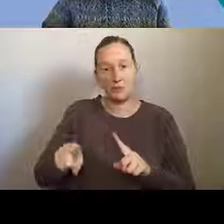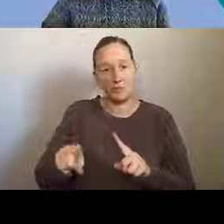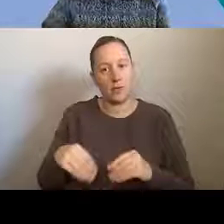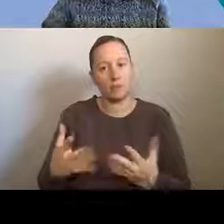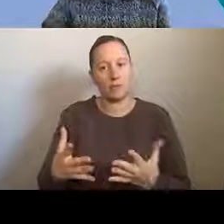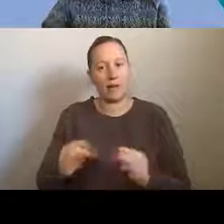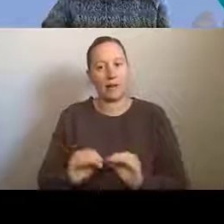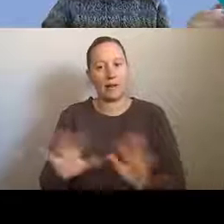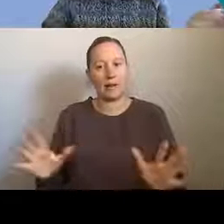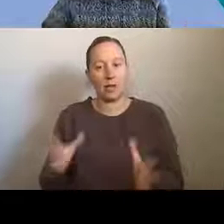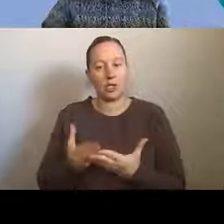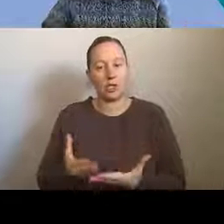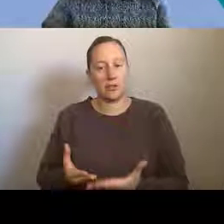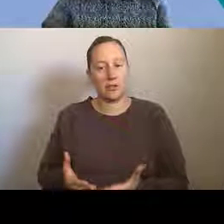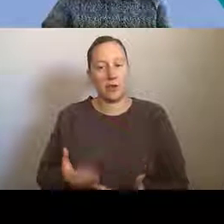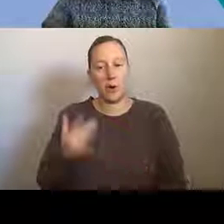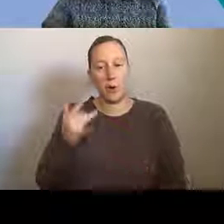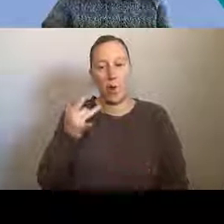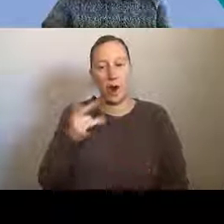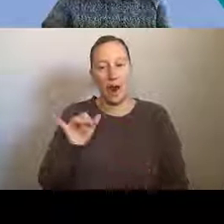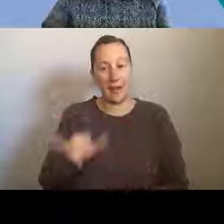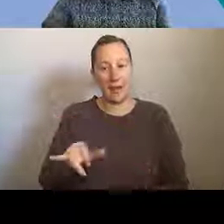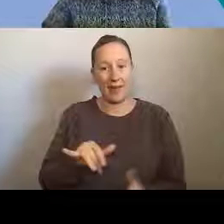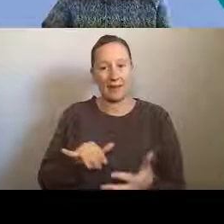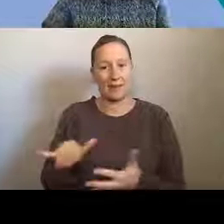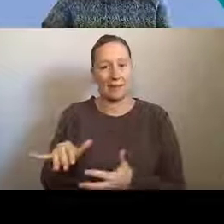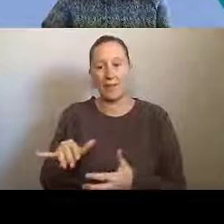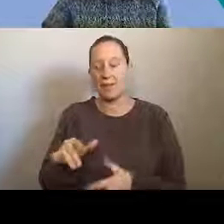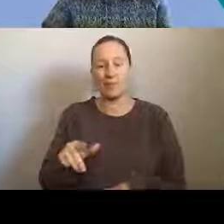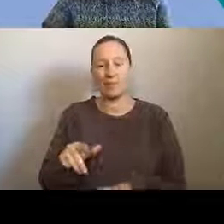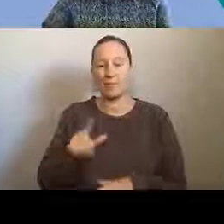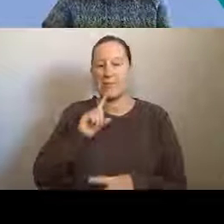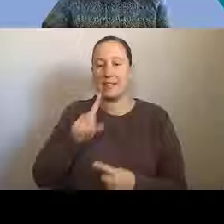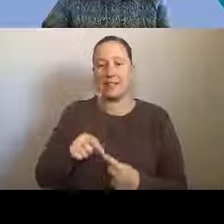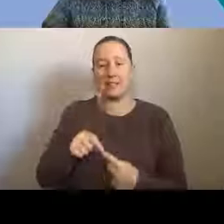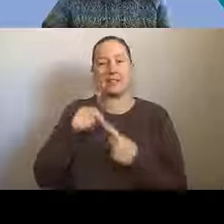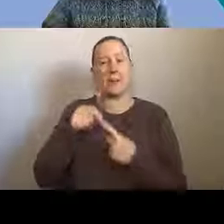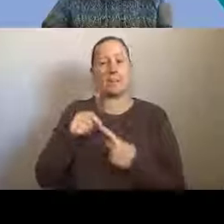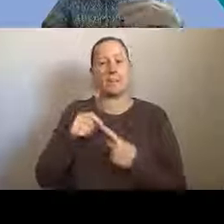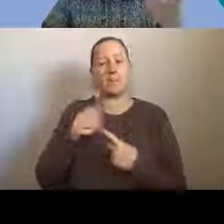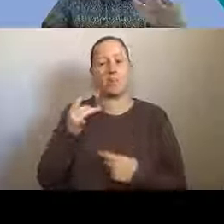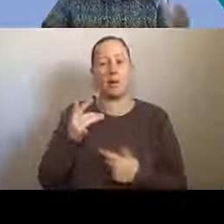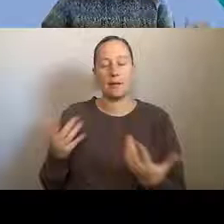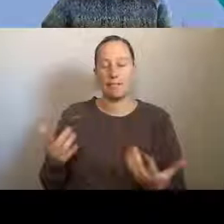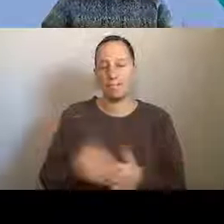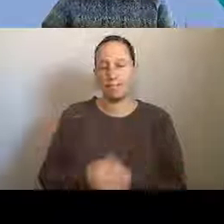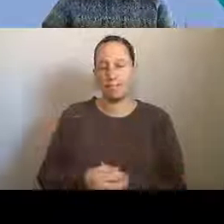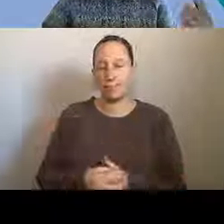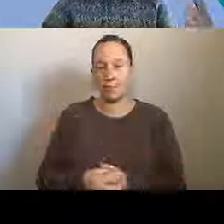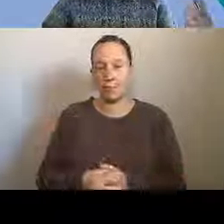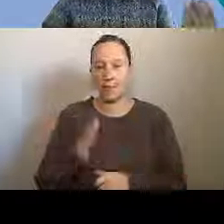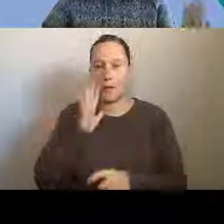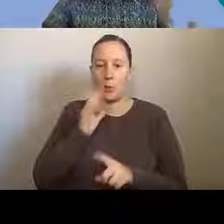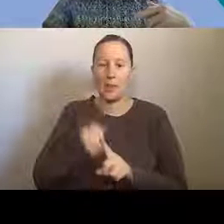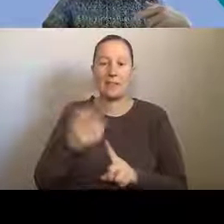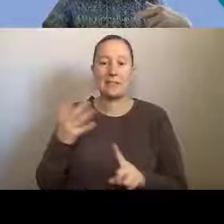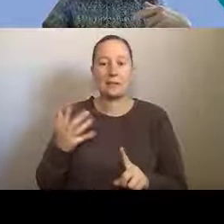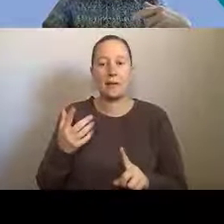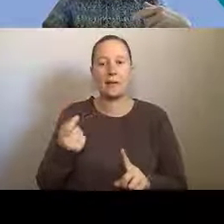for why that particular exemption is satisfied. And I'll say a little bit more about exemptions later on.